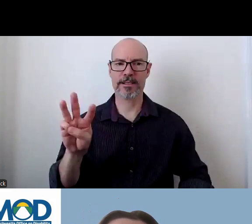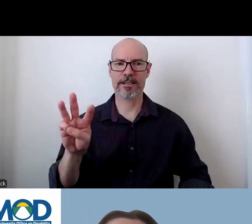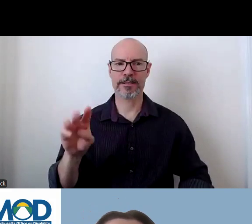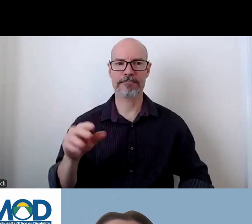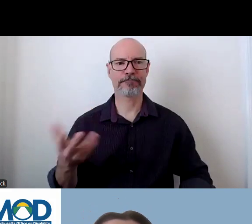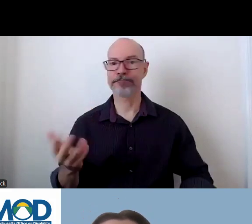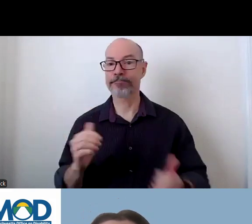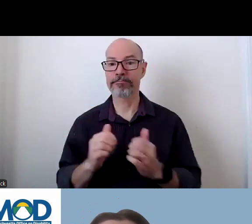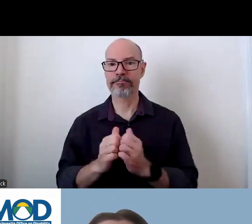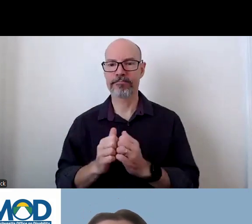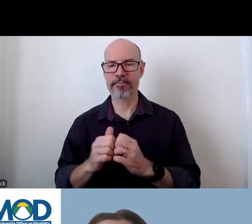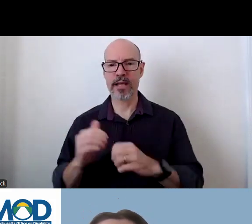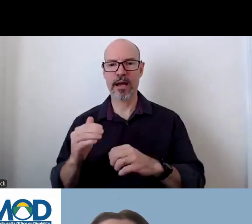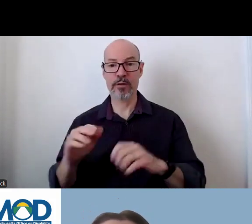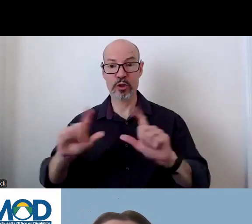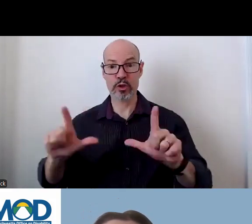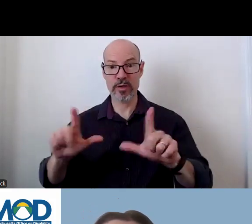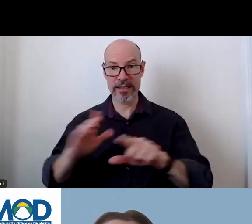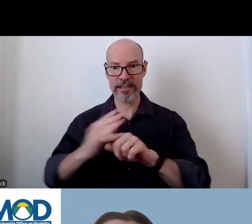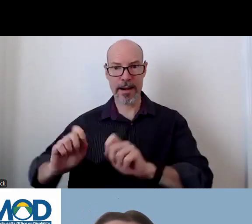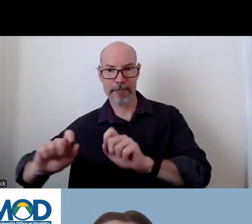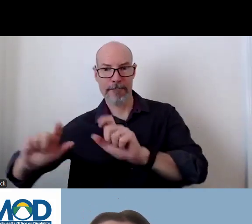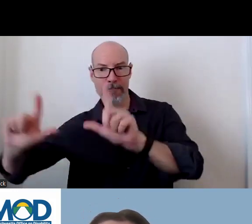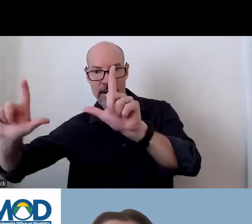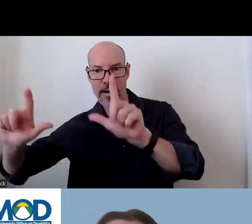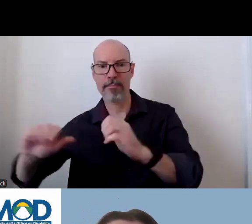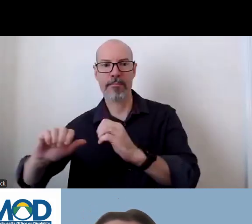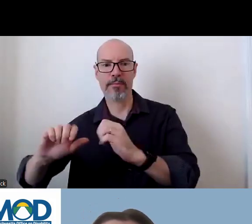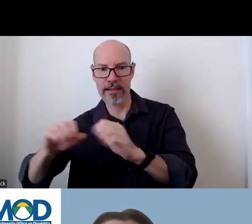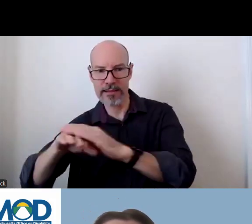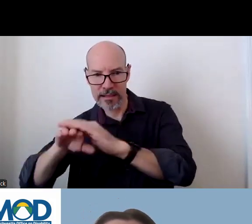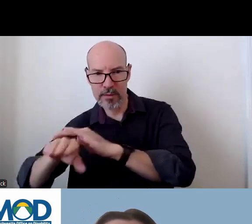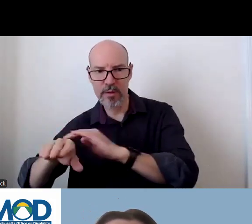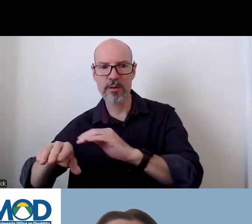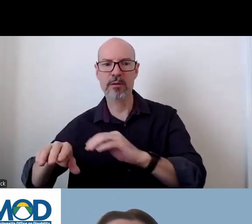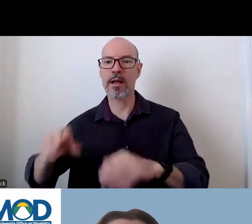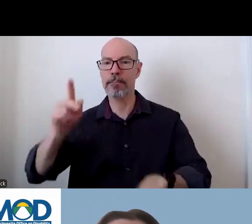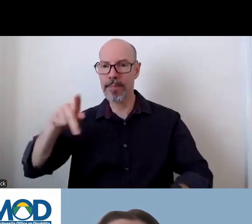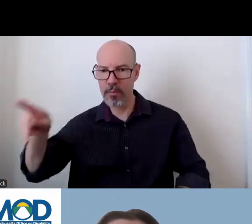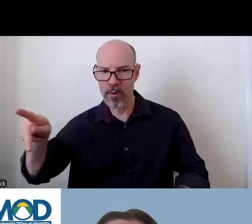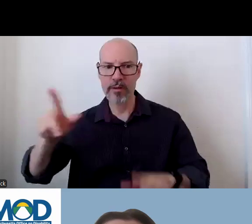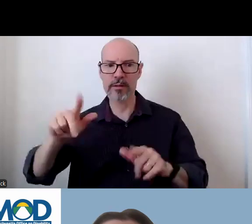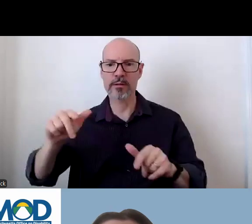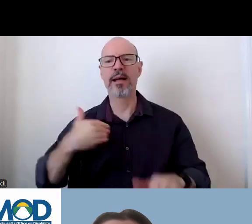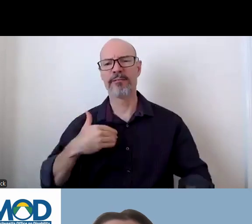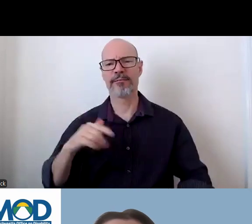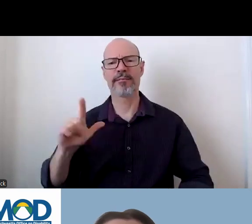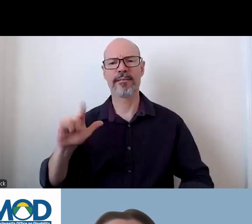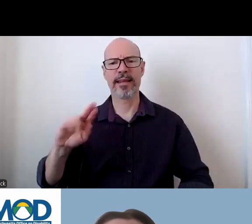presentations accessible screen-sharing, and awed description resources, we have links for those, as well.